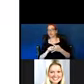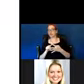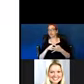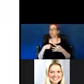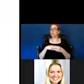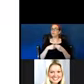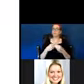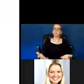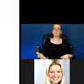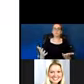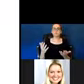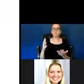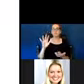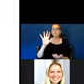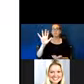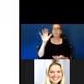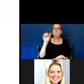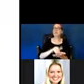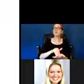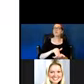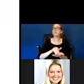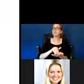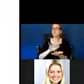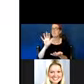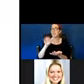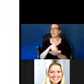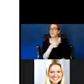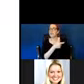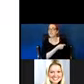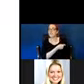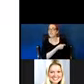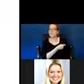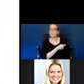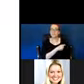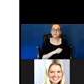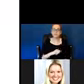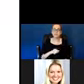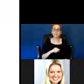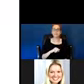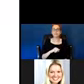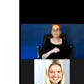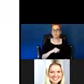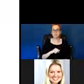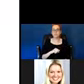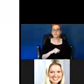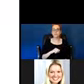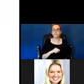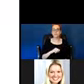Education is also a really important component to this and we've led many trainings and webinars